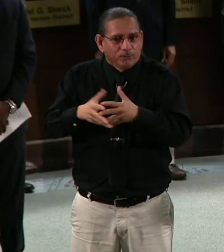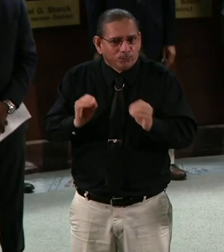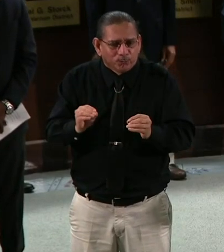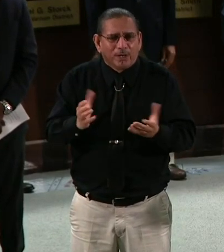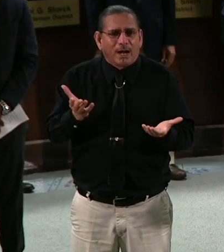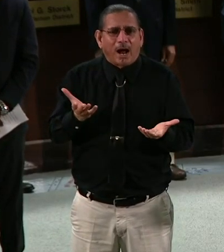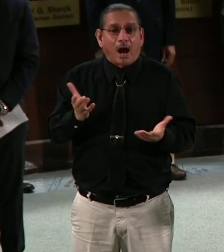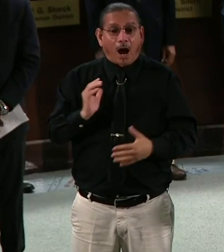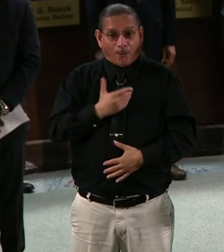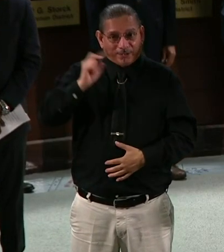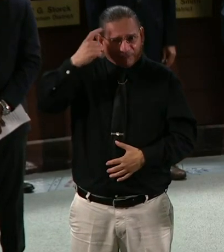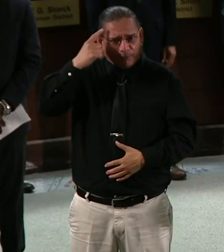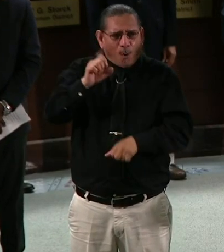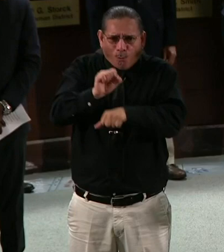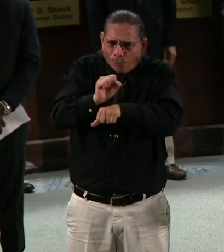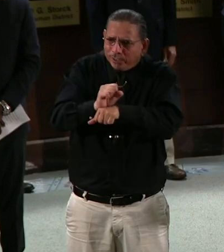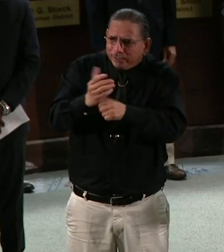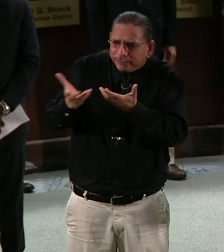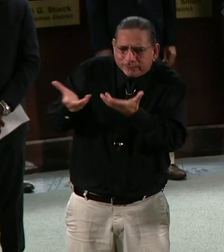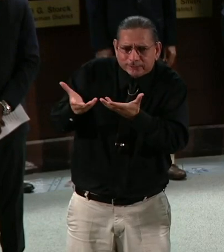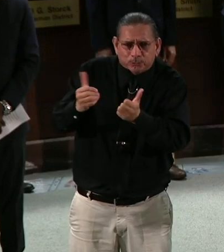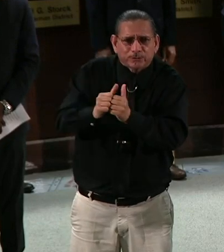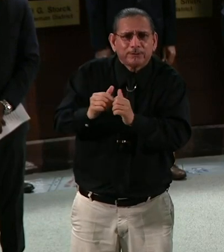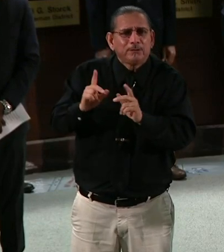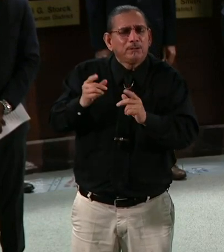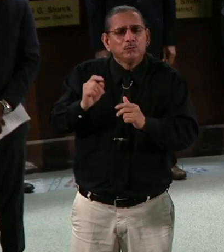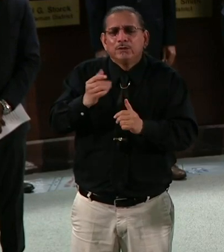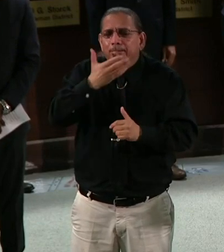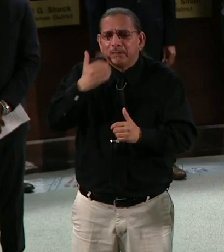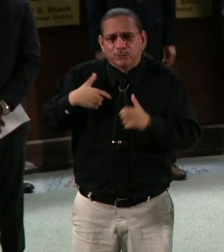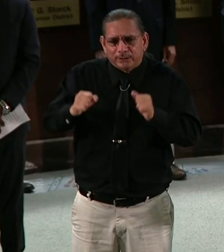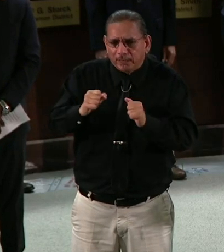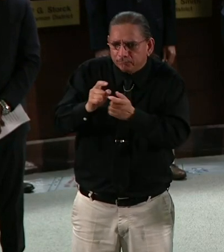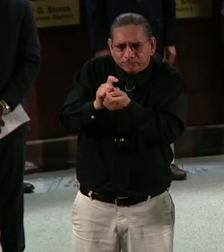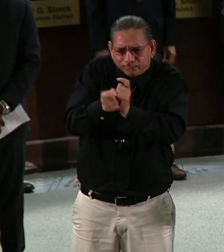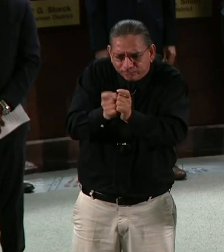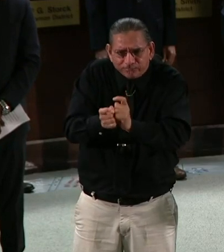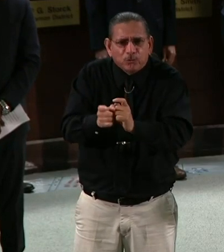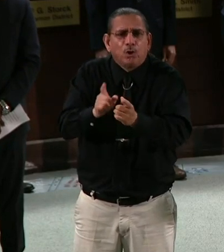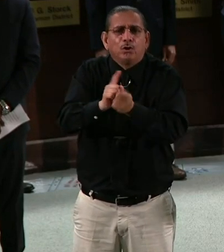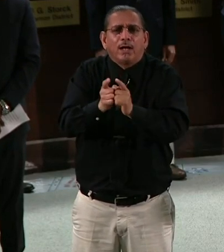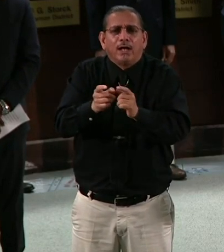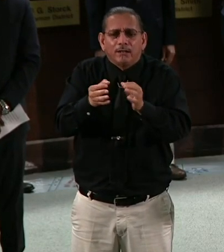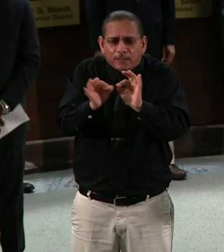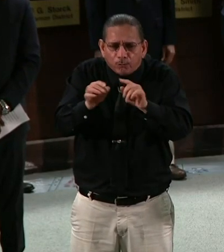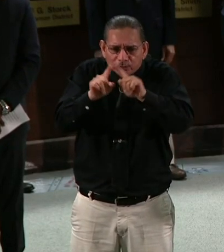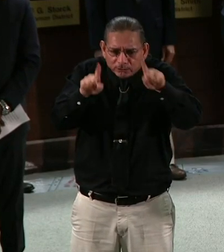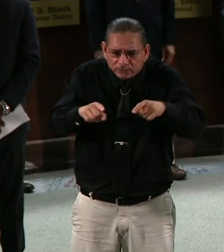IS WORKING TO INCREASE OUR OUTREACH TRANSLATING GUIDANCE